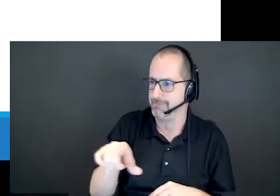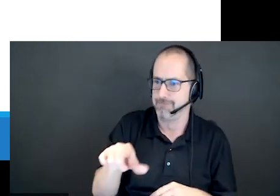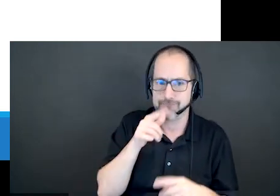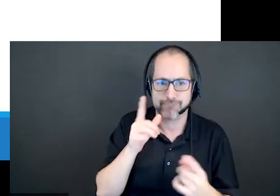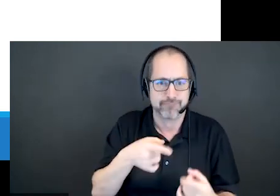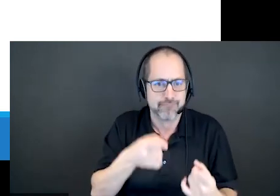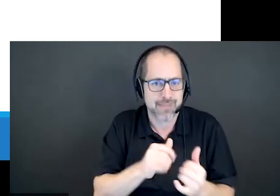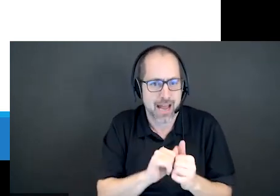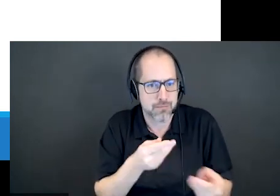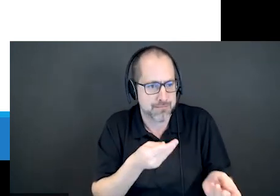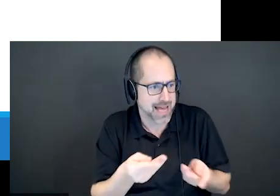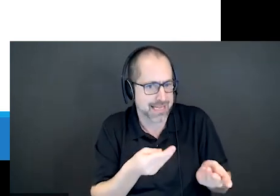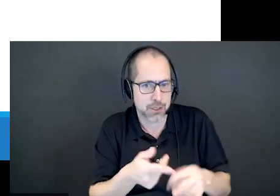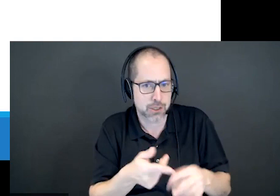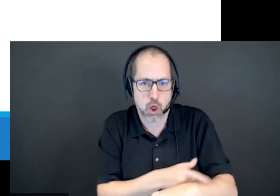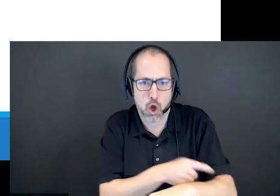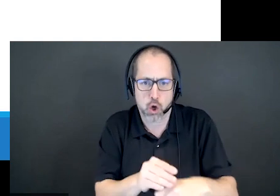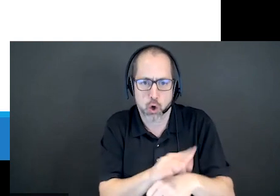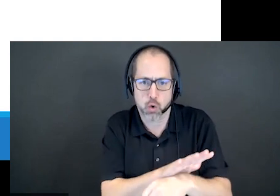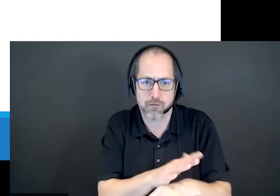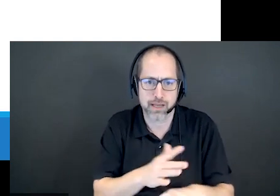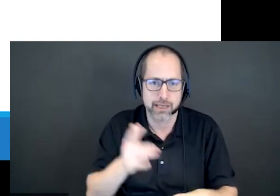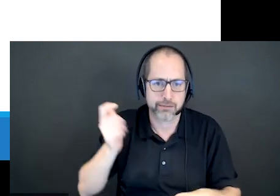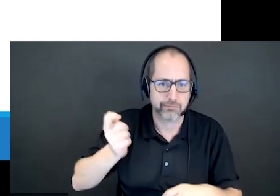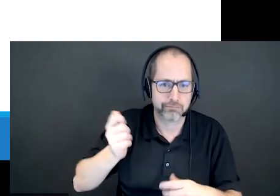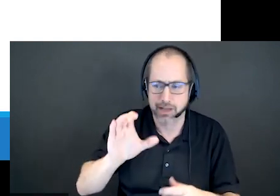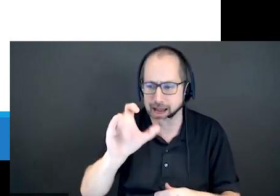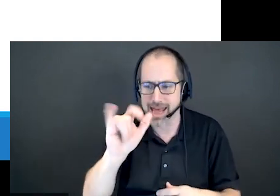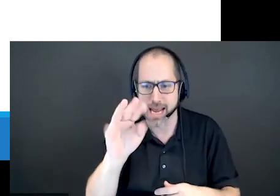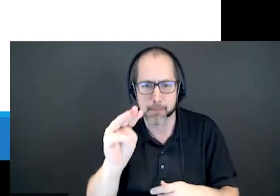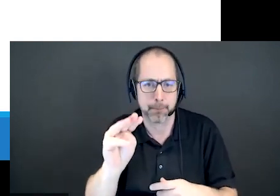There was a lack of understanding regarding long COVID mainly because the science and medicine